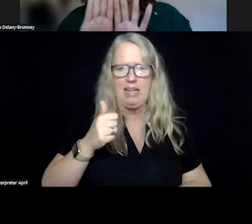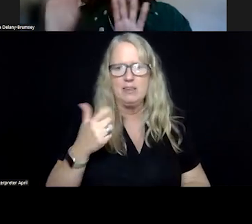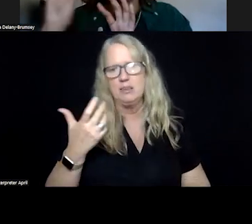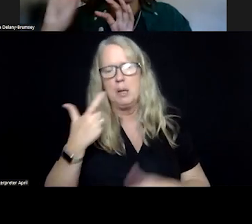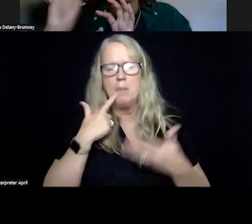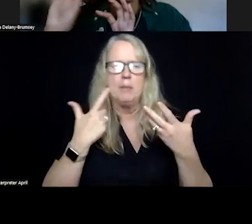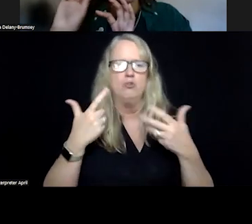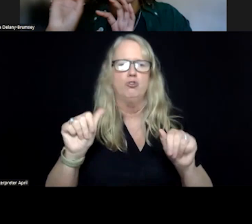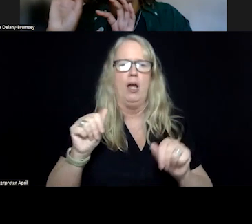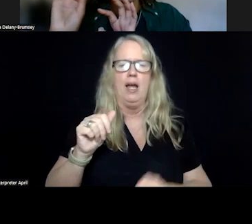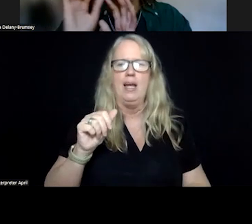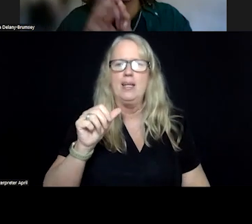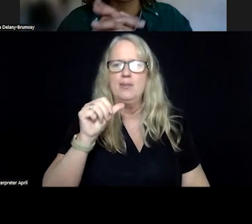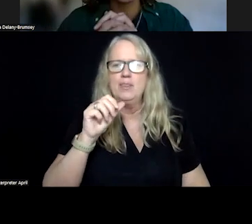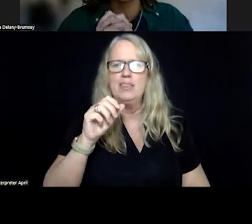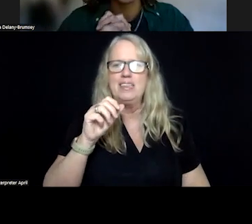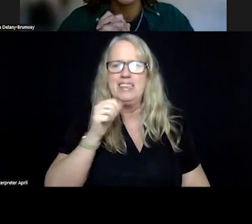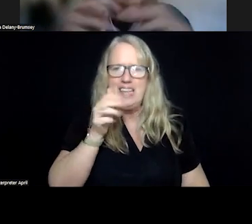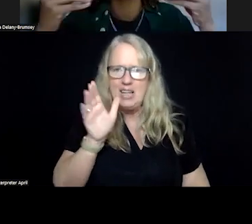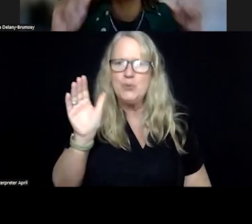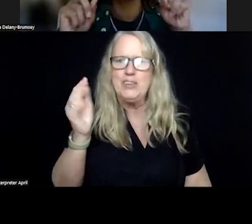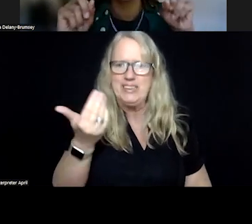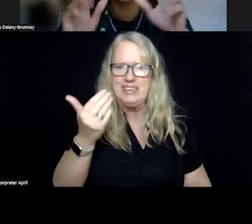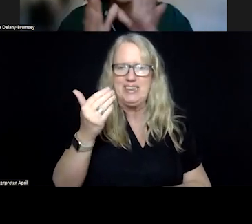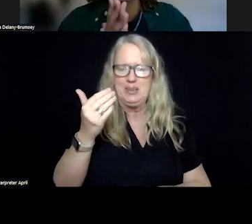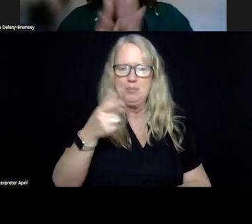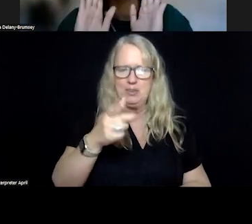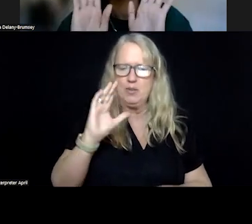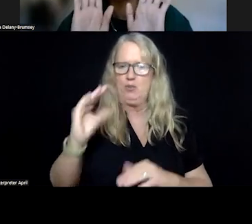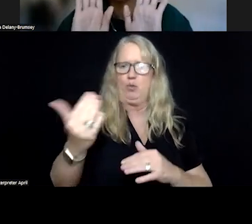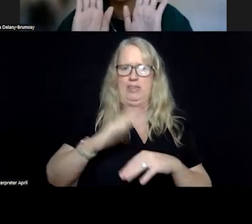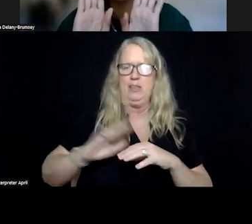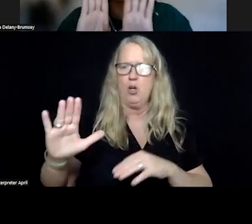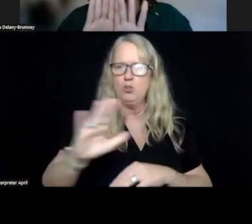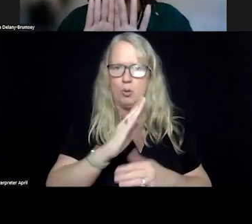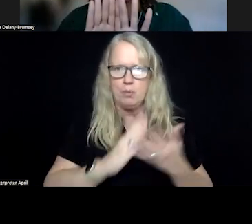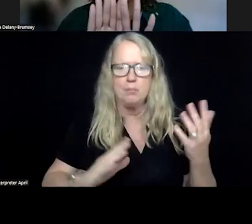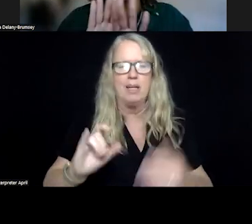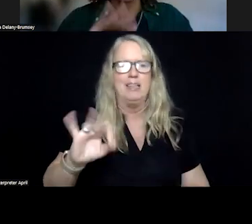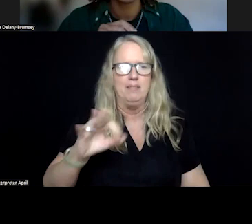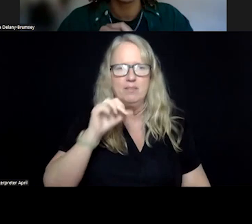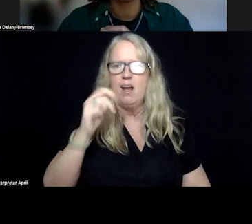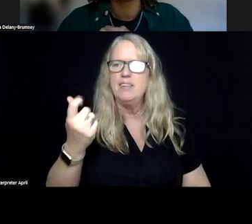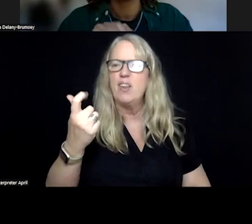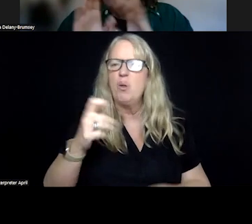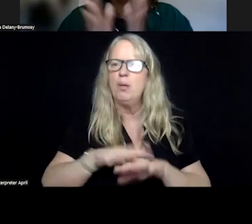IT SEAMLESS ON YOUR END. WANT TO GIVE YOU A HEADS UP.